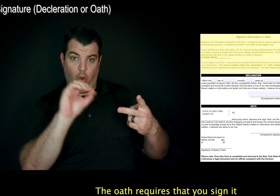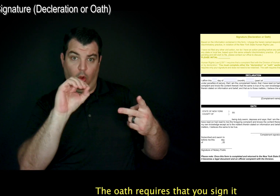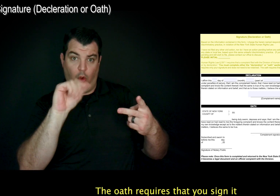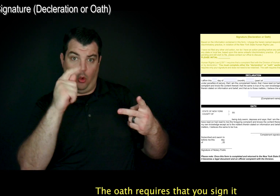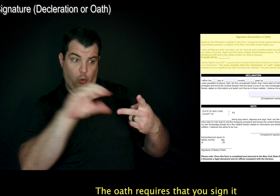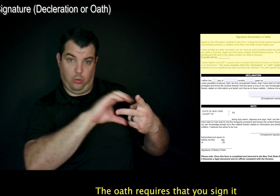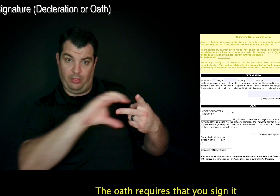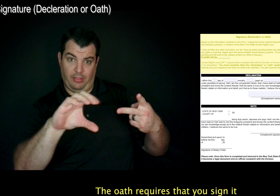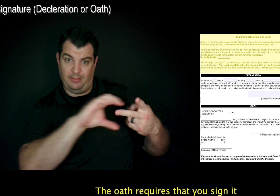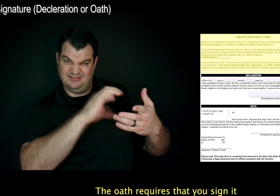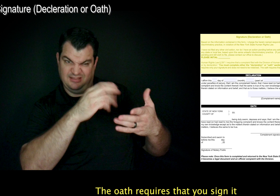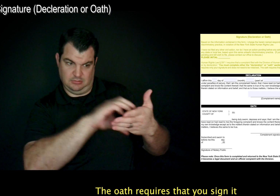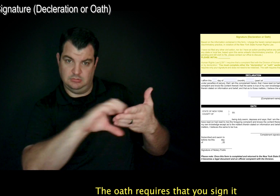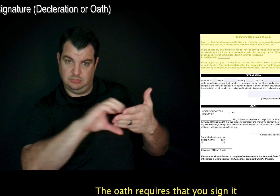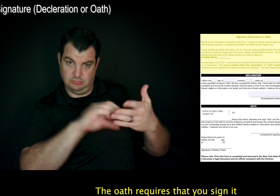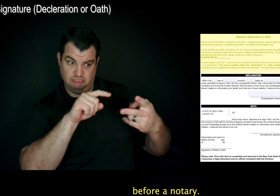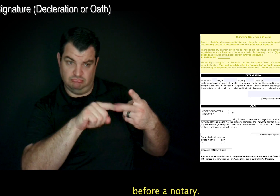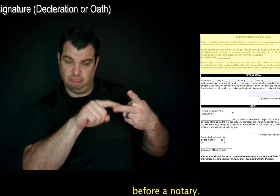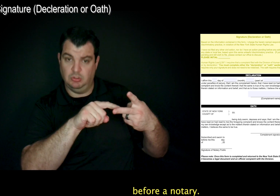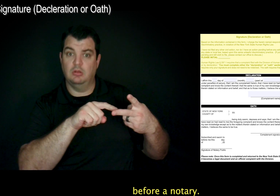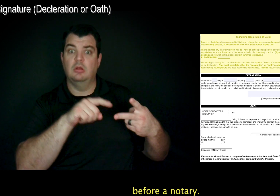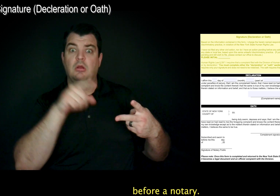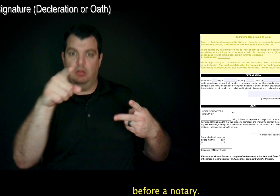The oath requires that you sign it before a notary.